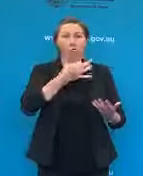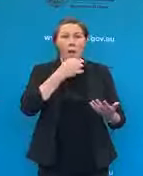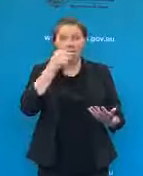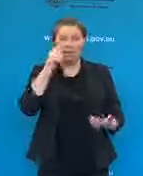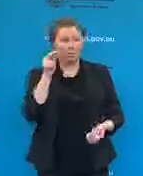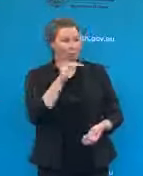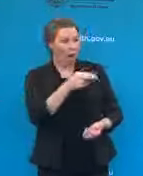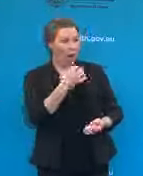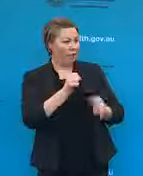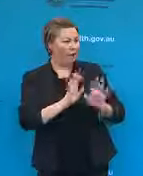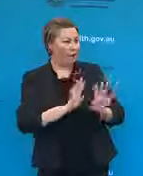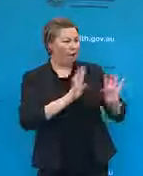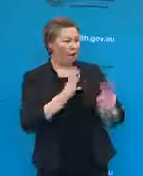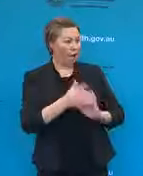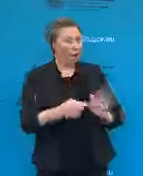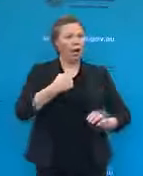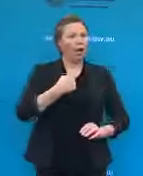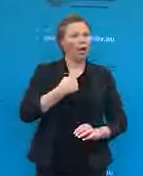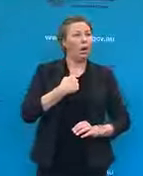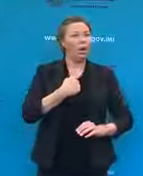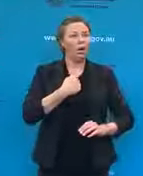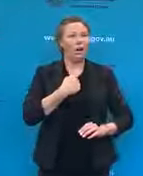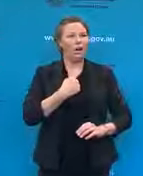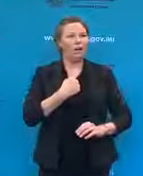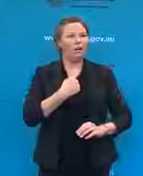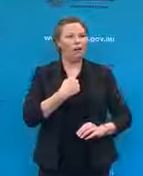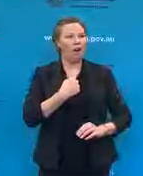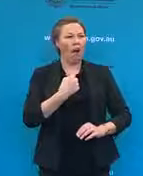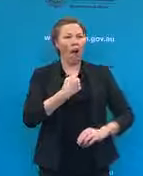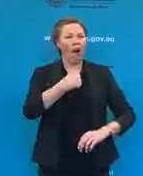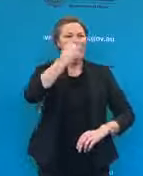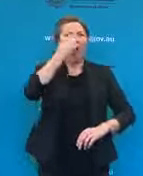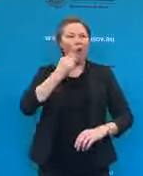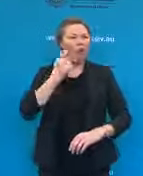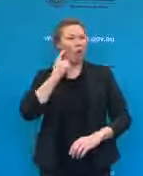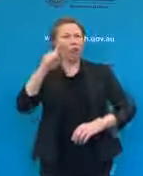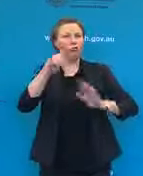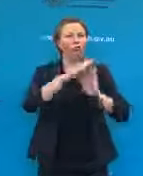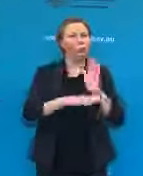sort of gathering may have felt less compliant with the regulations in their